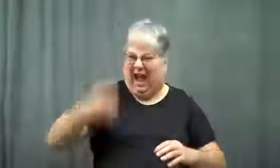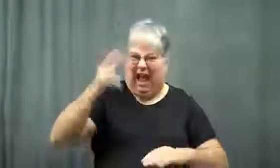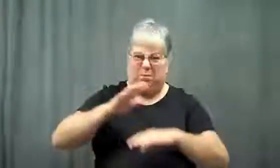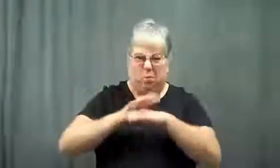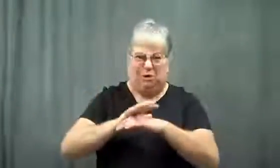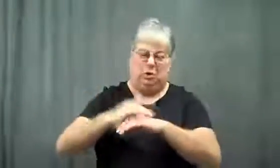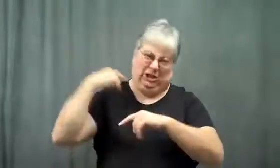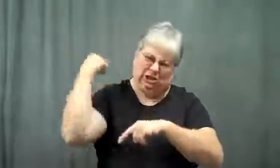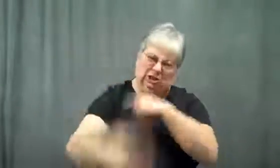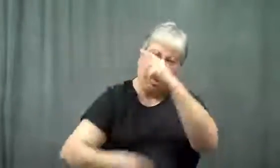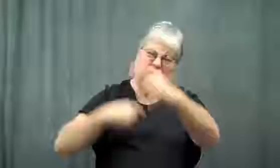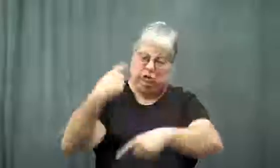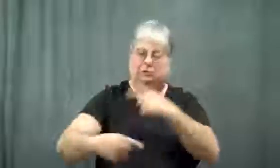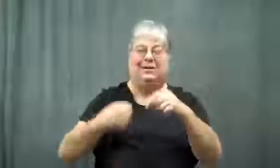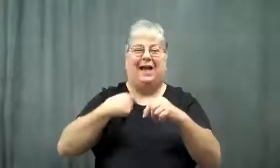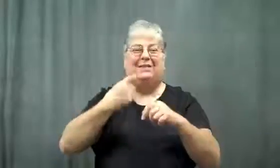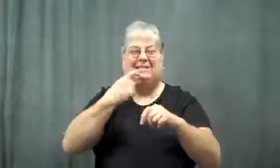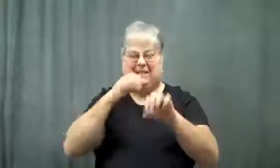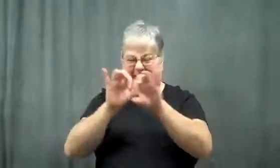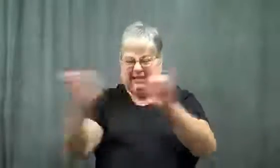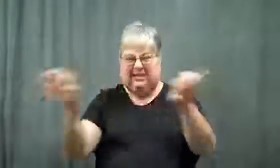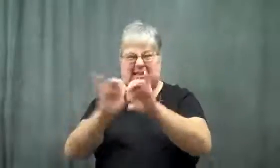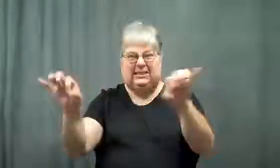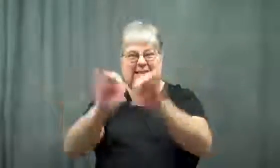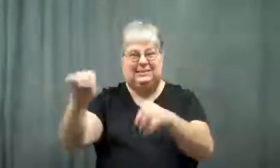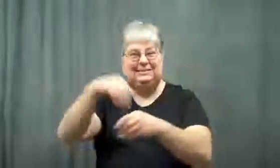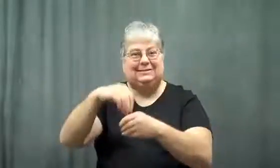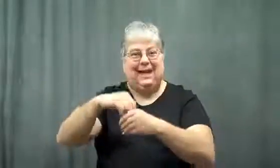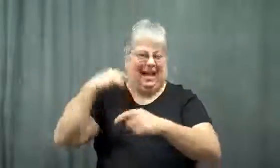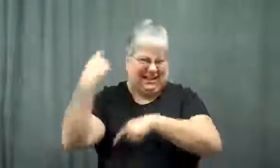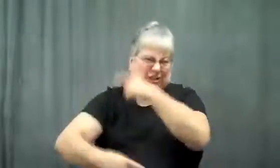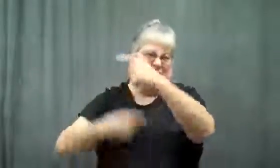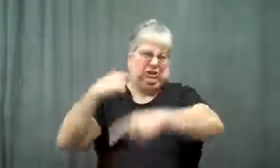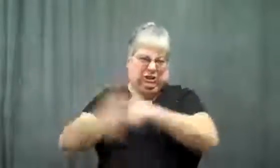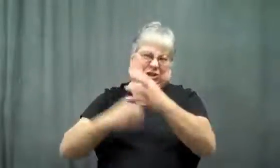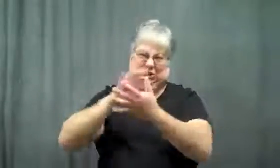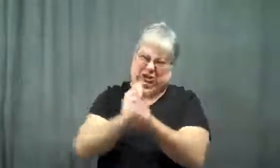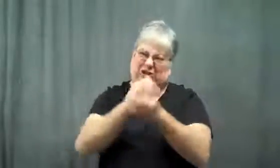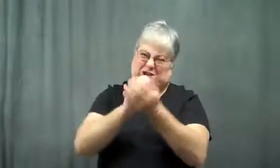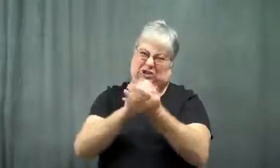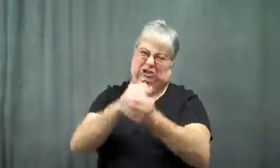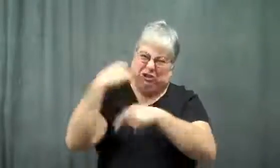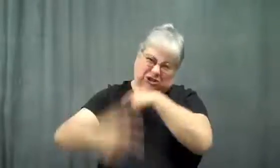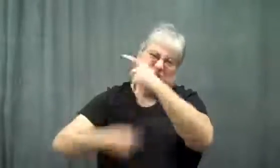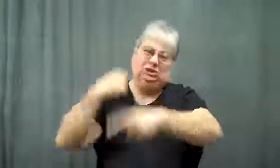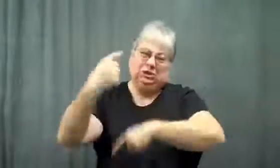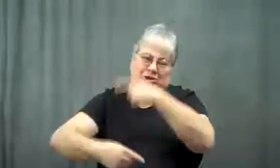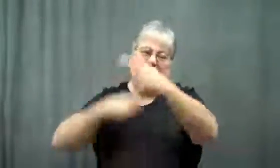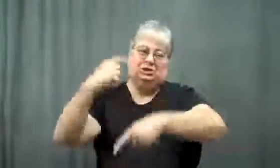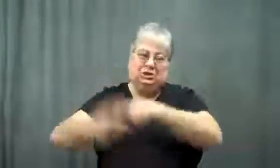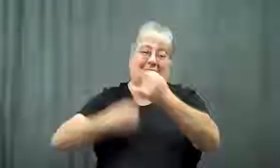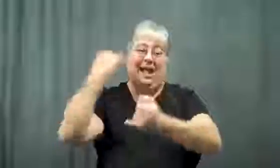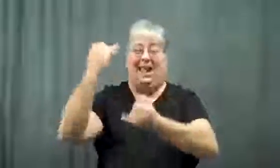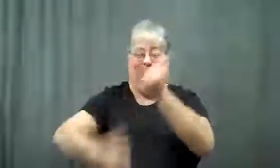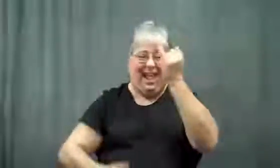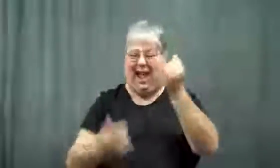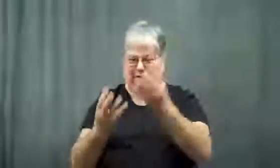The drum is rotated at high temperatures and high pressure, with steel rods inside to crush the ore.